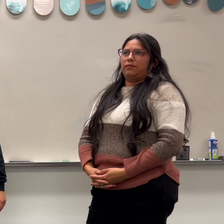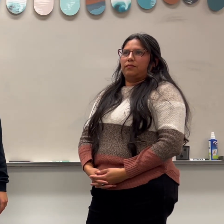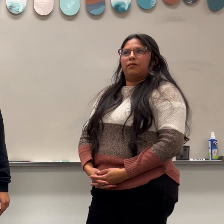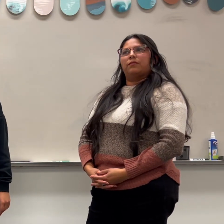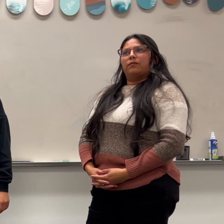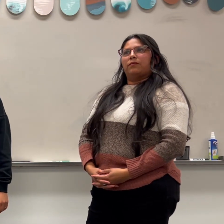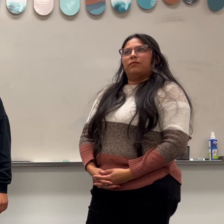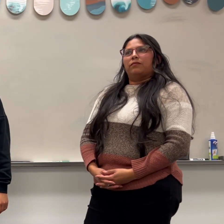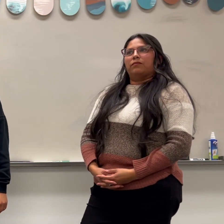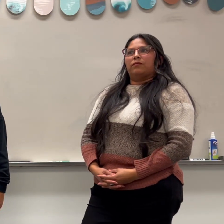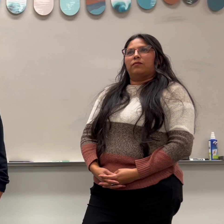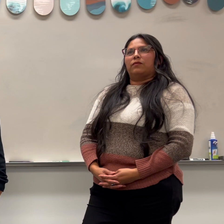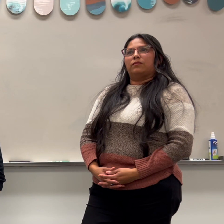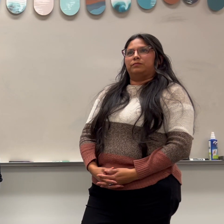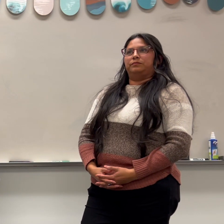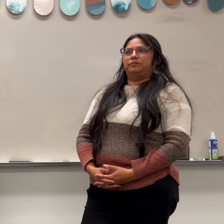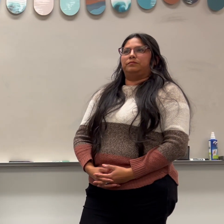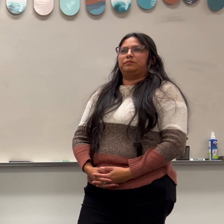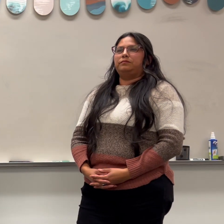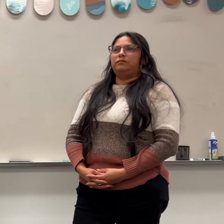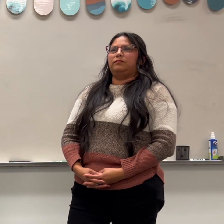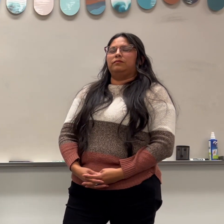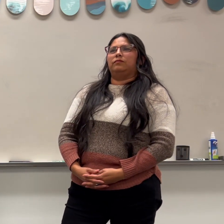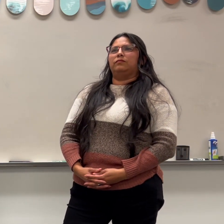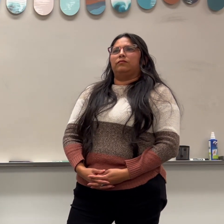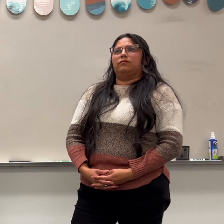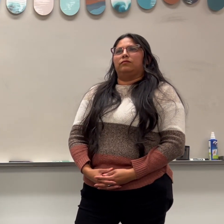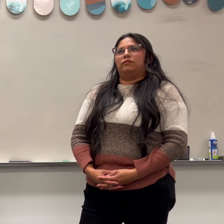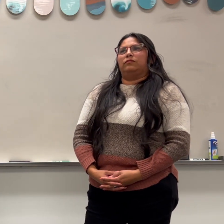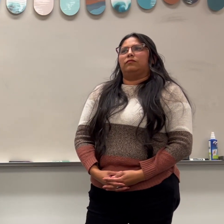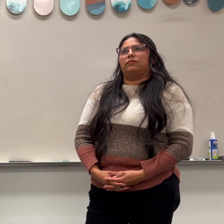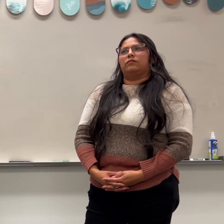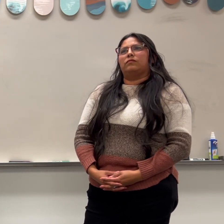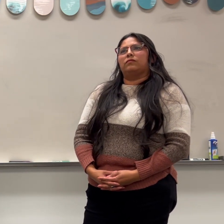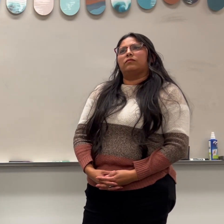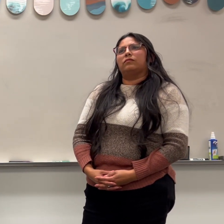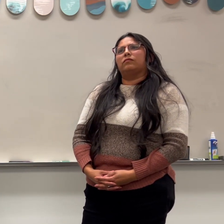Amy I just wanted to follow up on something you mentioned earlier and I I think it was you